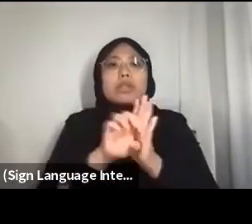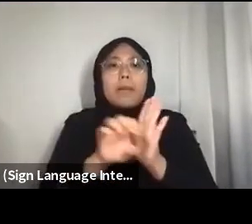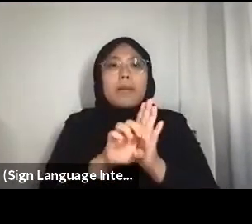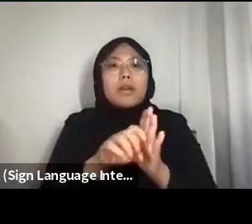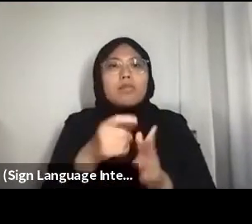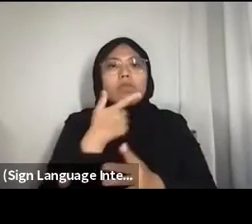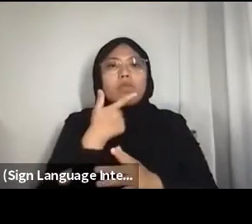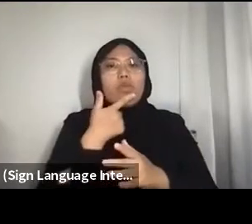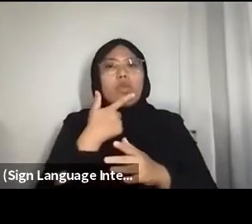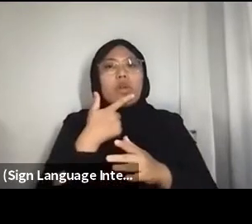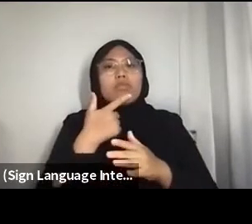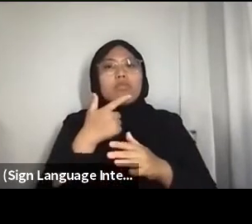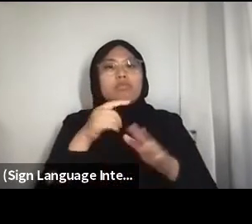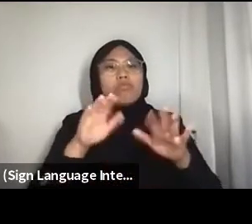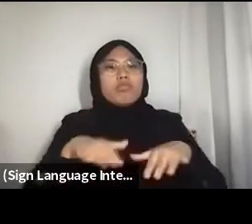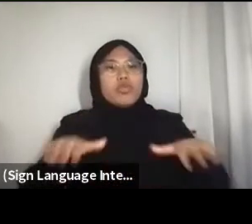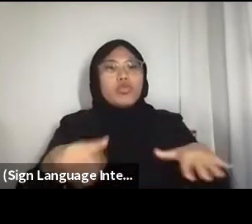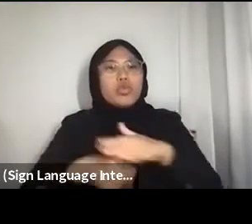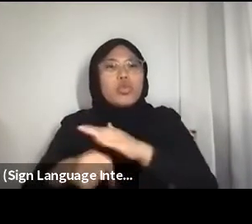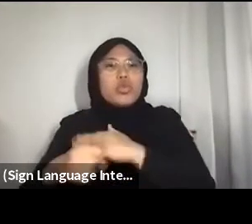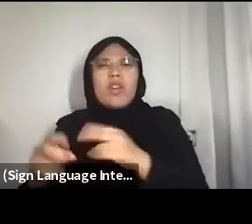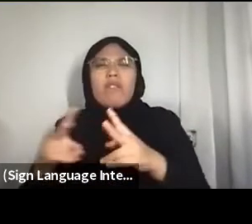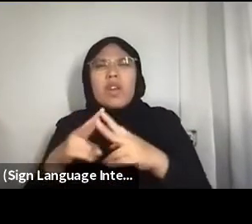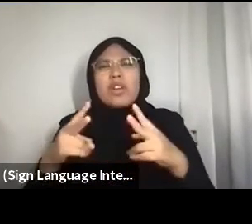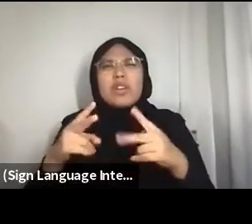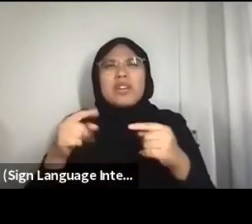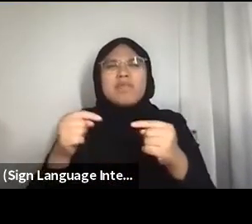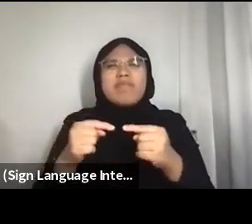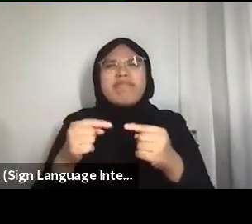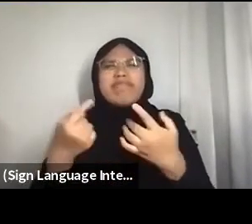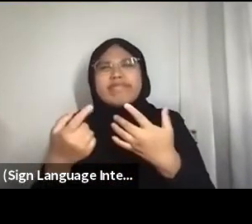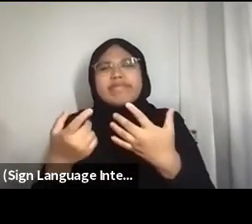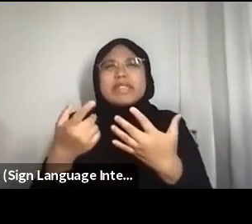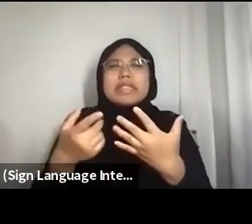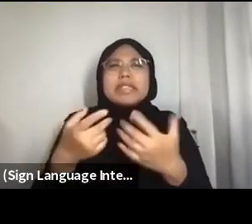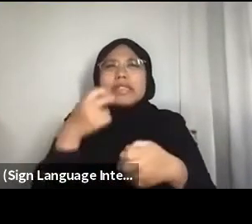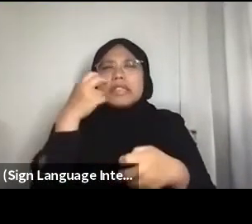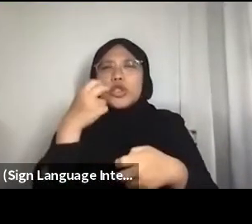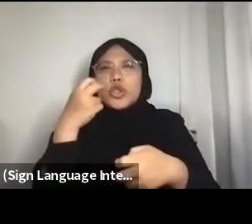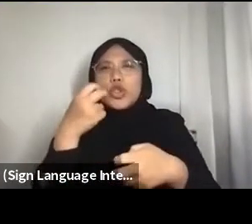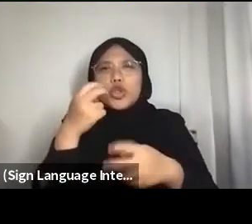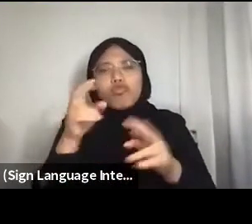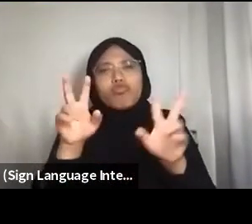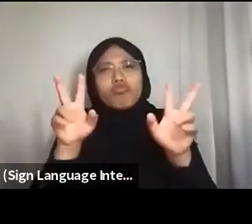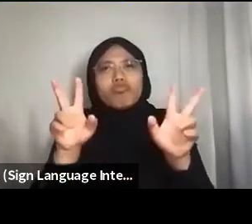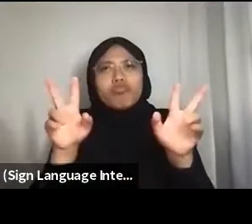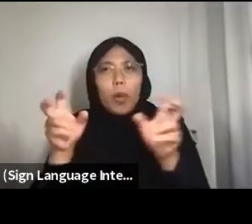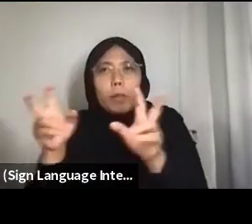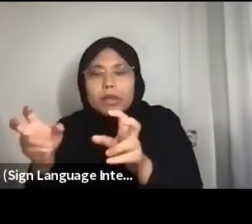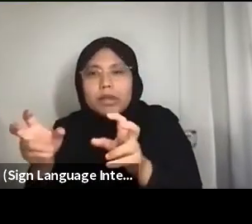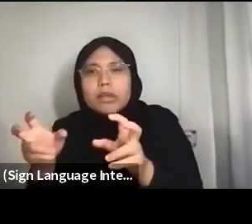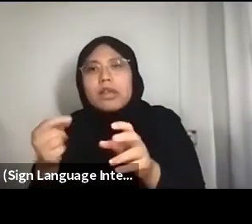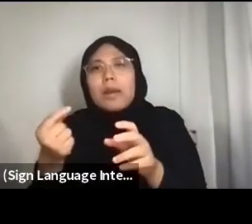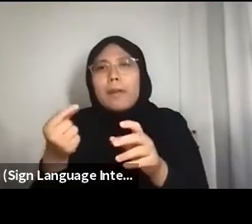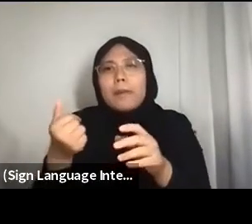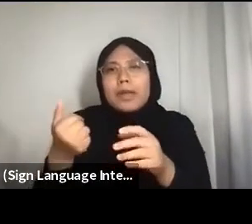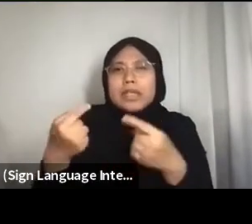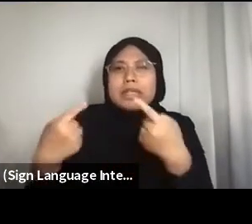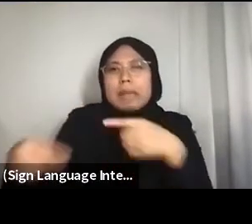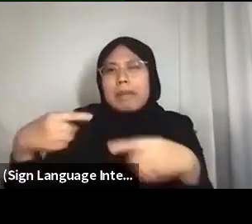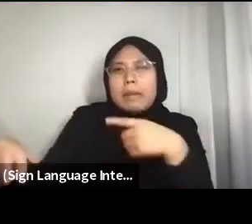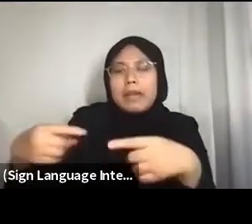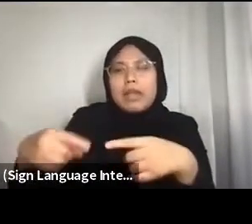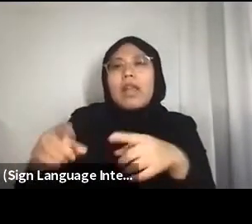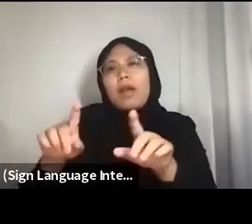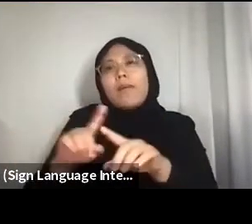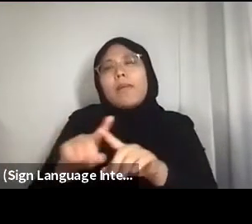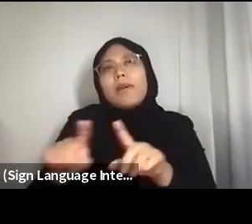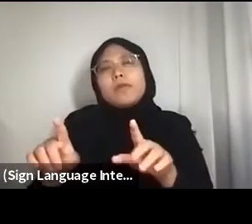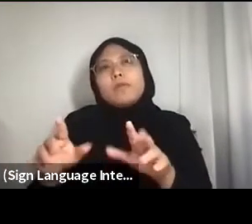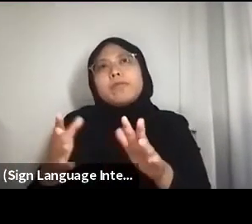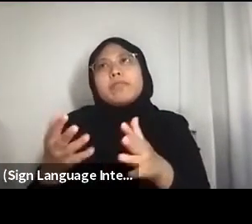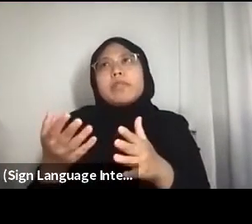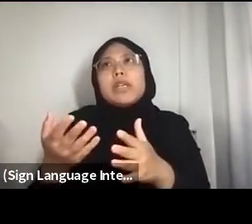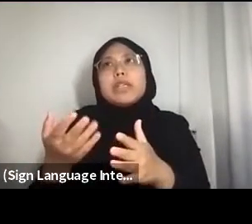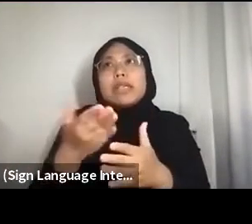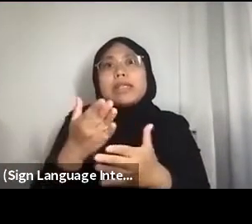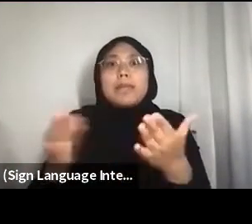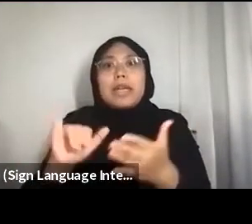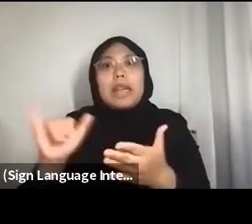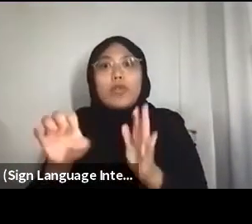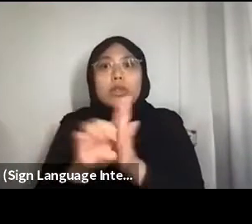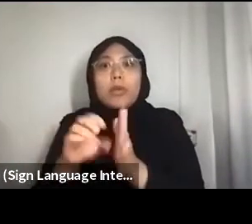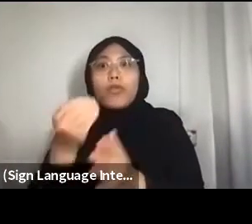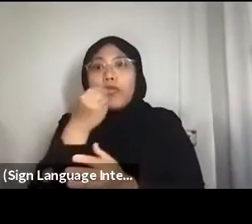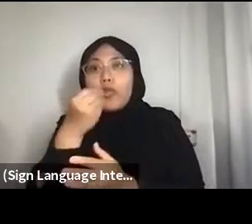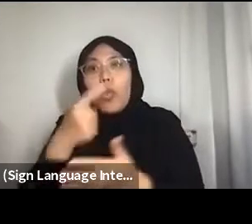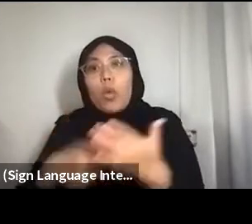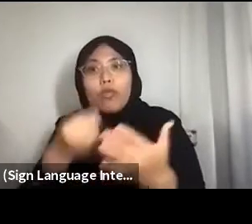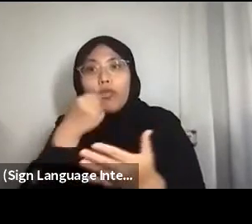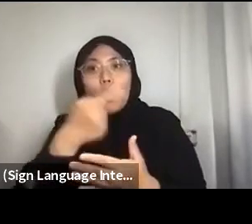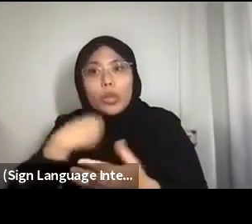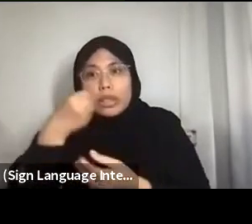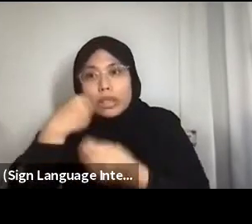That’s why these are very controversial topics, but I think they are still important to engage with. Even things like food, the food that we eat, that’s the basis of sustaining ourselves.